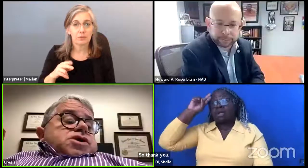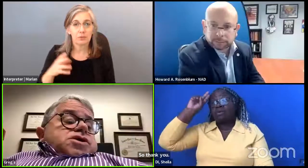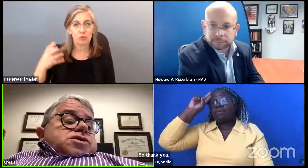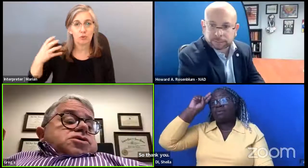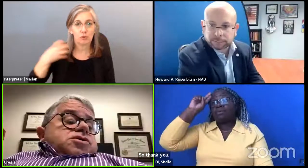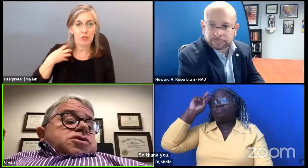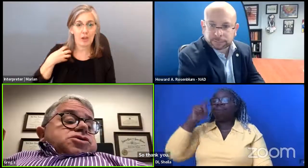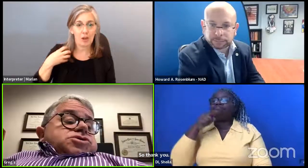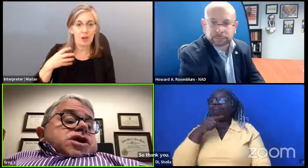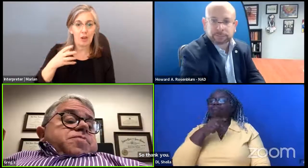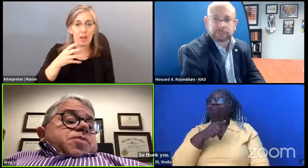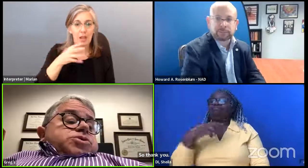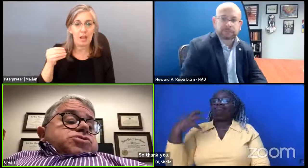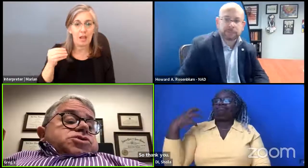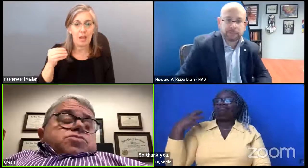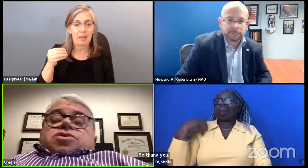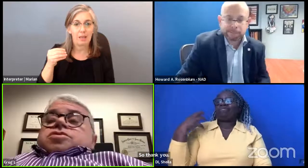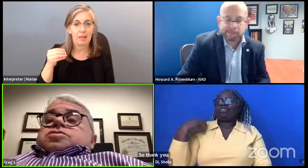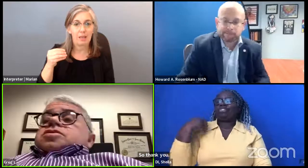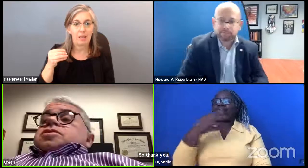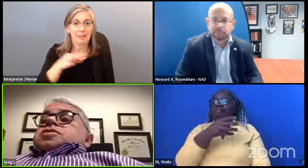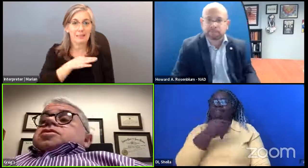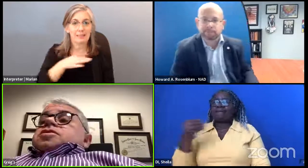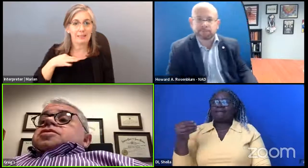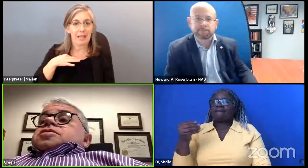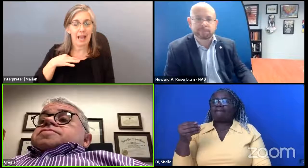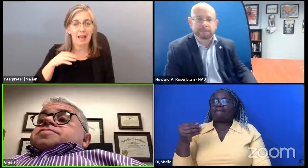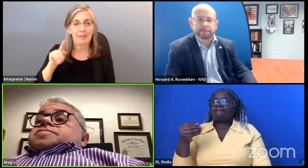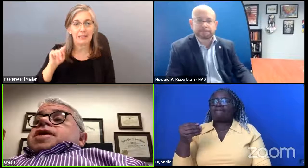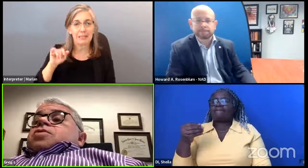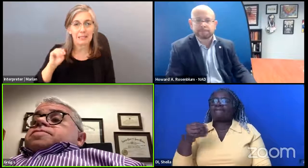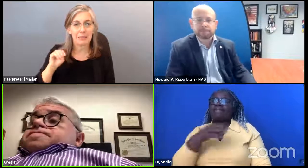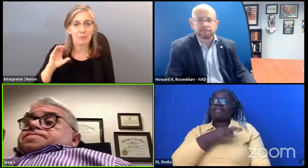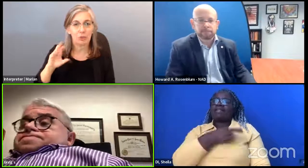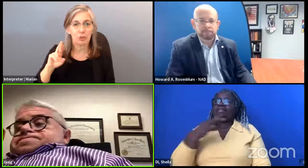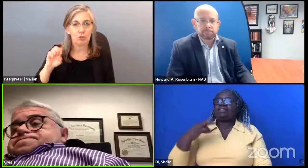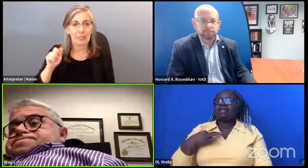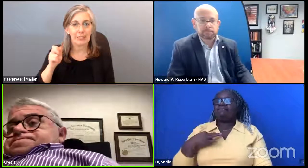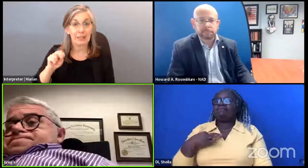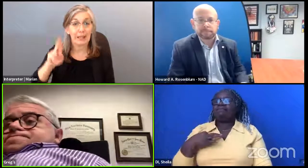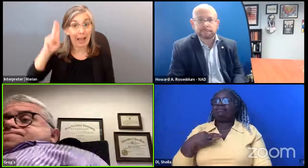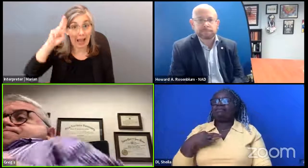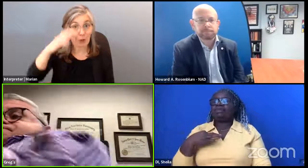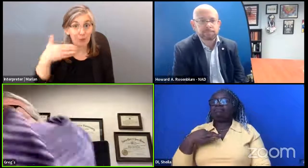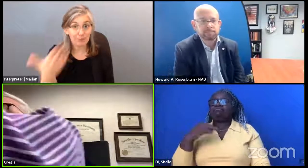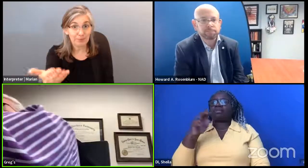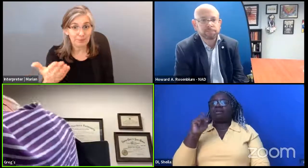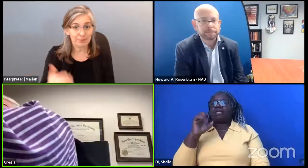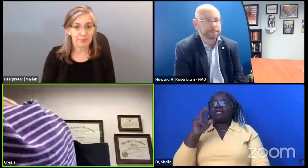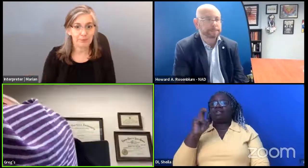of that staffed by Mr. Tim Creagan. Howard?